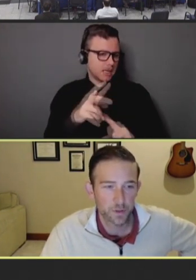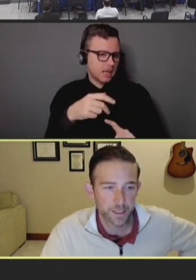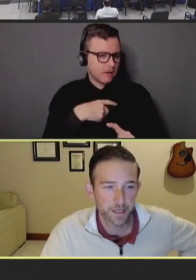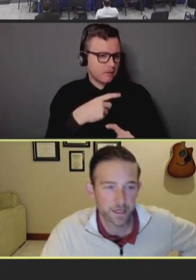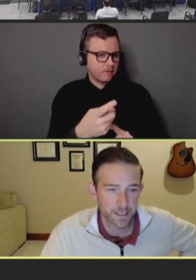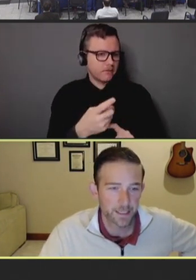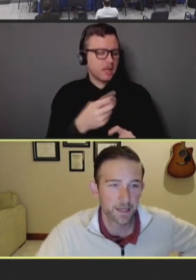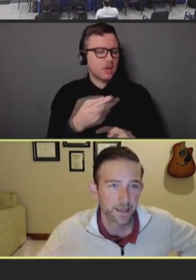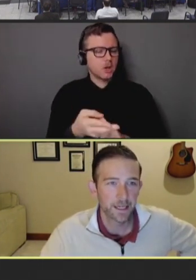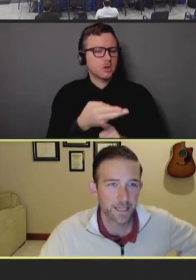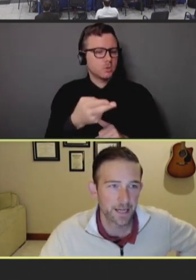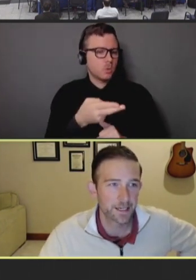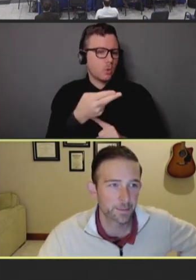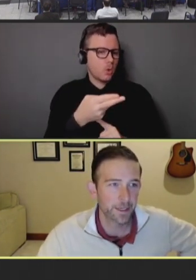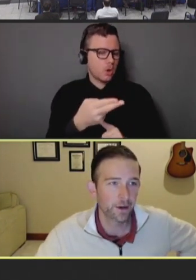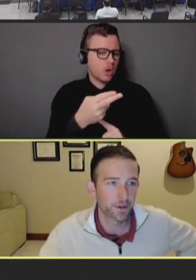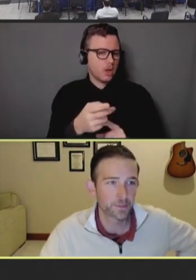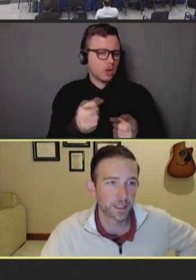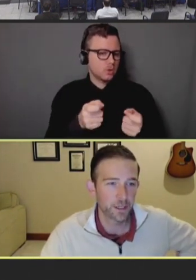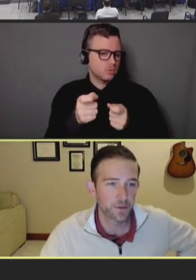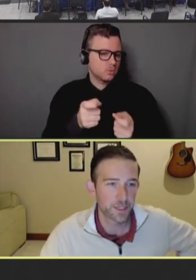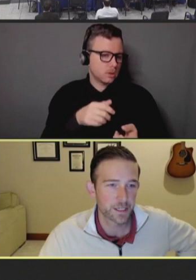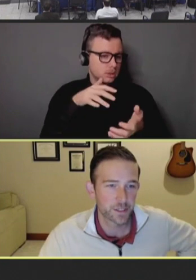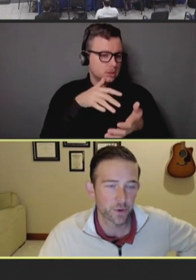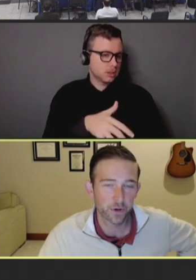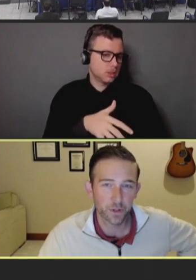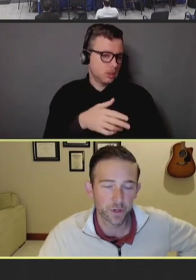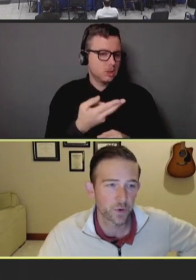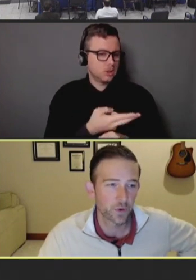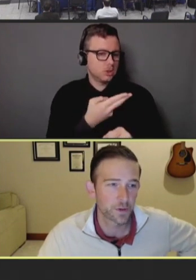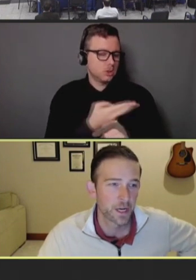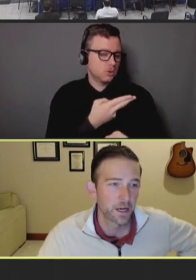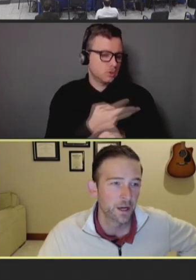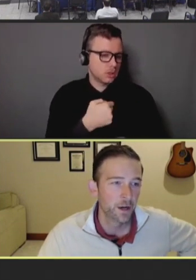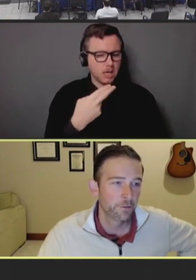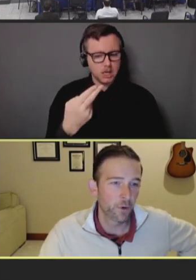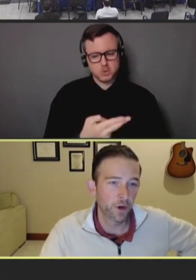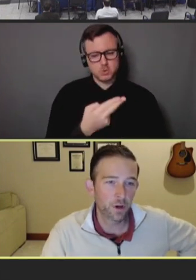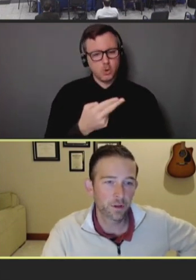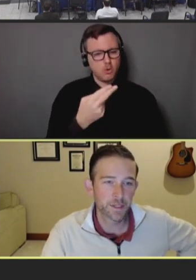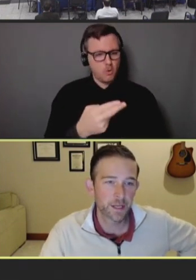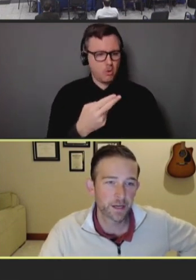studies and intended to be ultimately used as historical controls for all of the studies